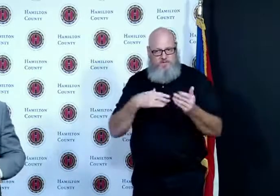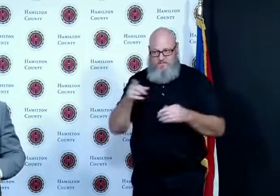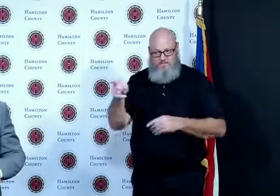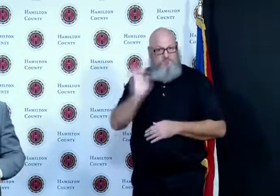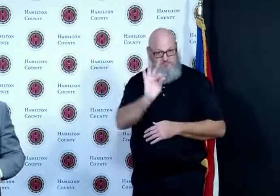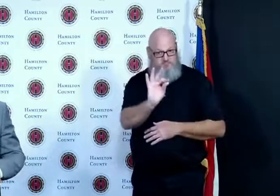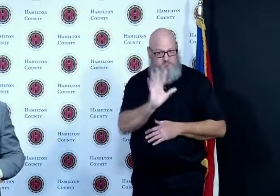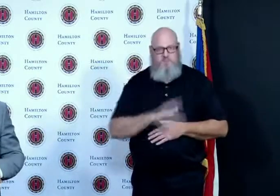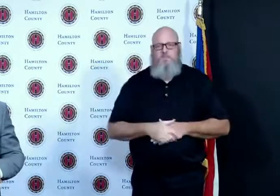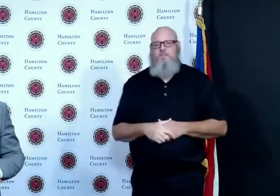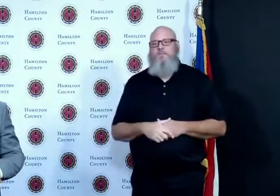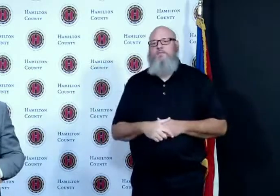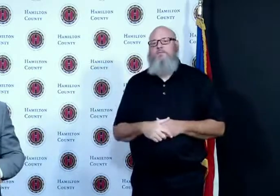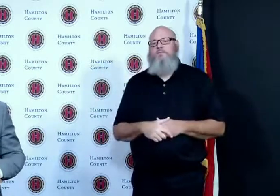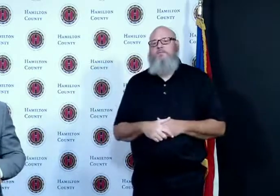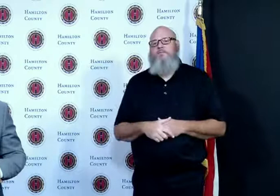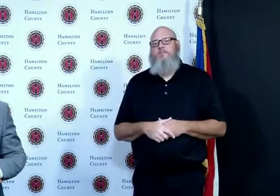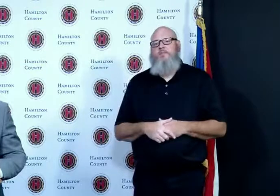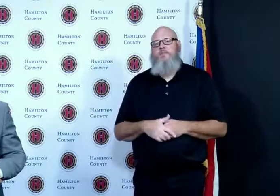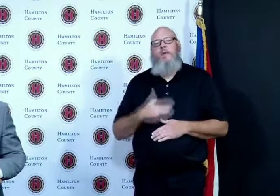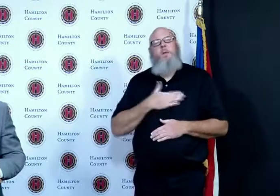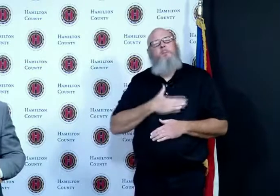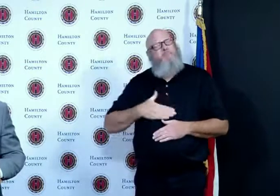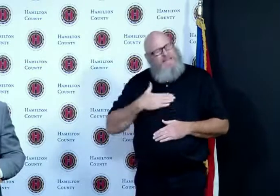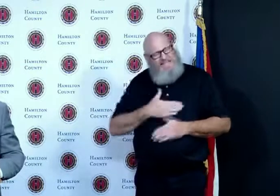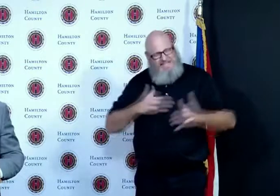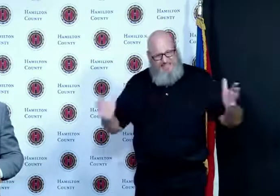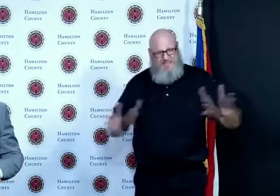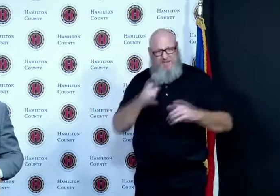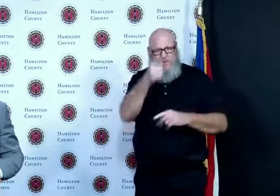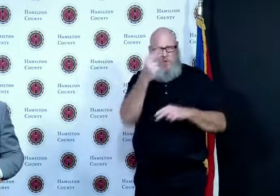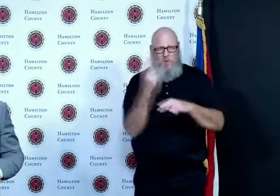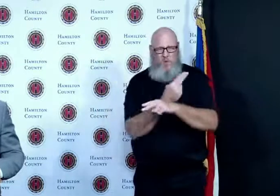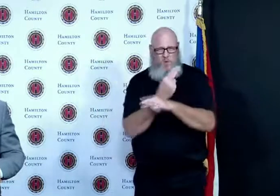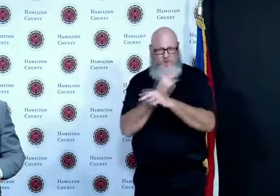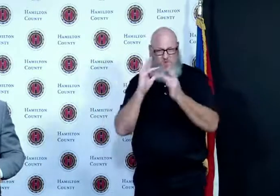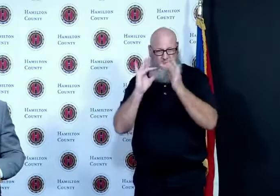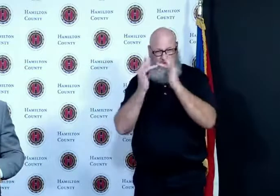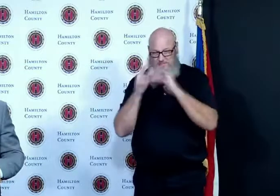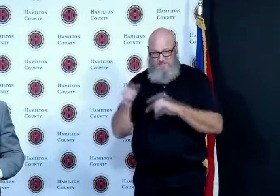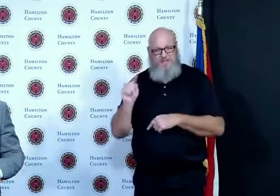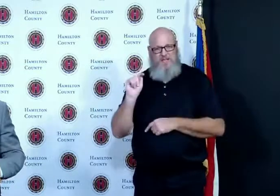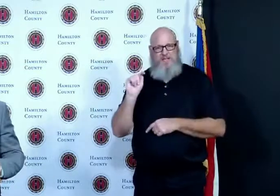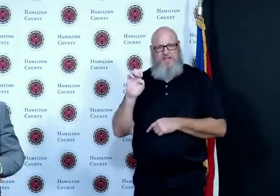website referenced by Commissioner Driehaus in conclusion I just want to one more time